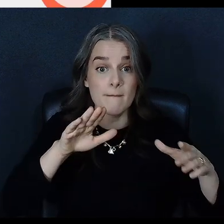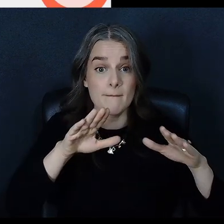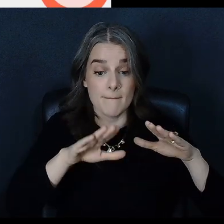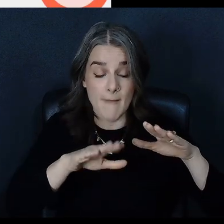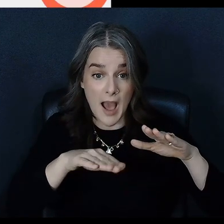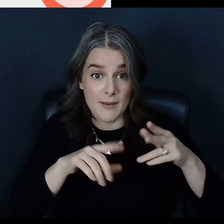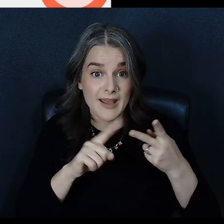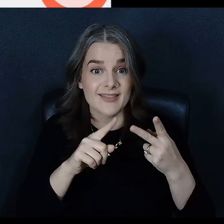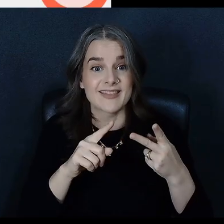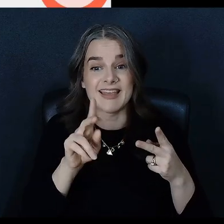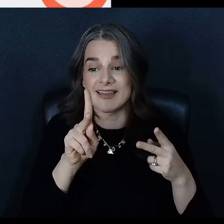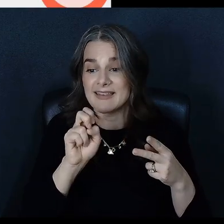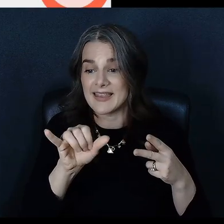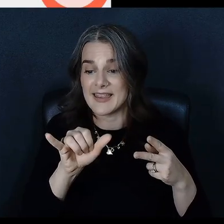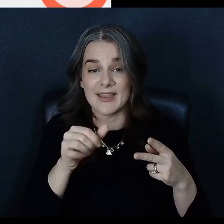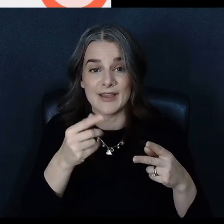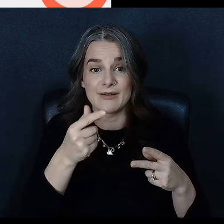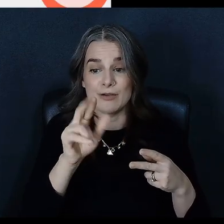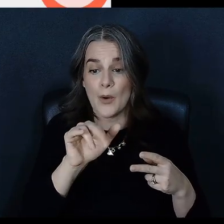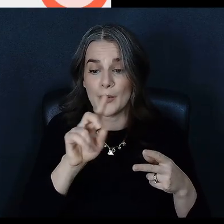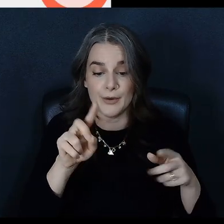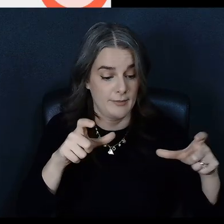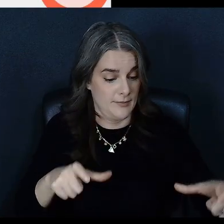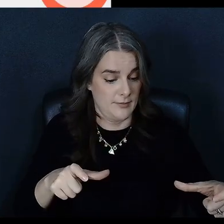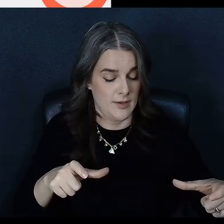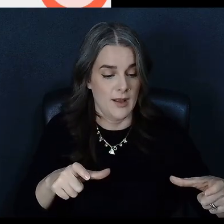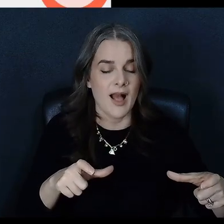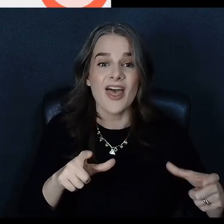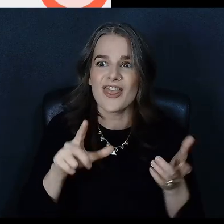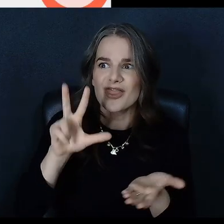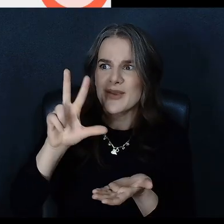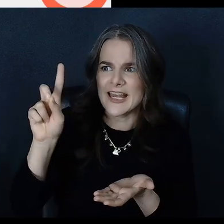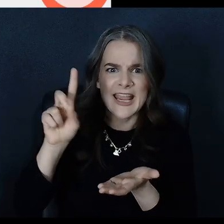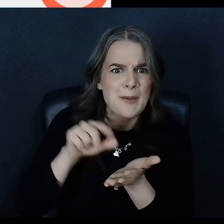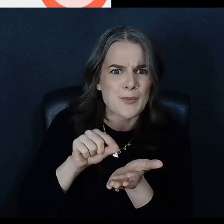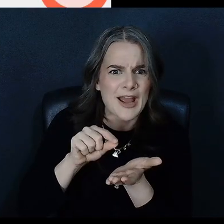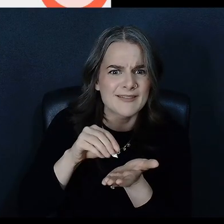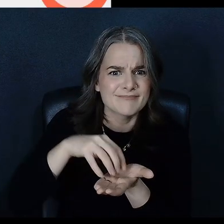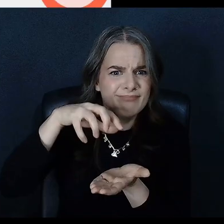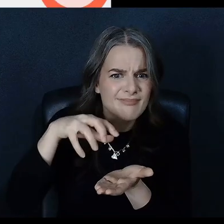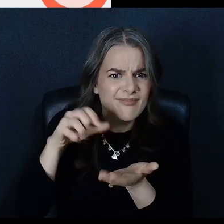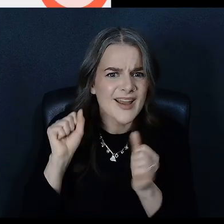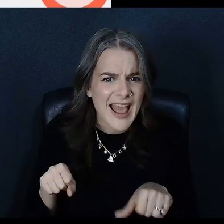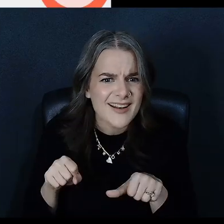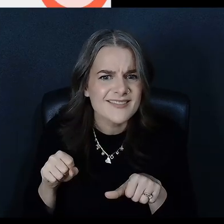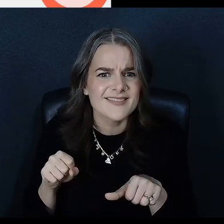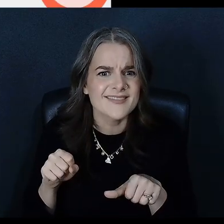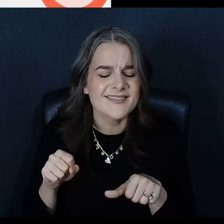If we have somebody that has a 3D printer, another opportunity to put that into action creating assistive